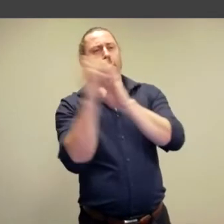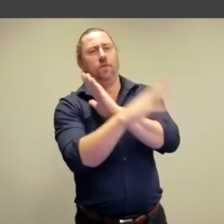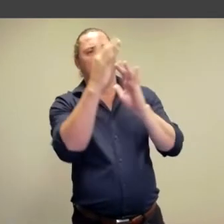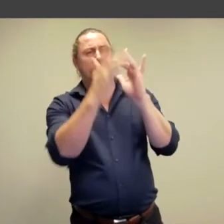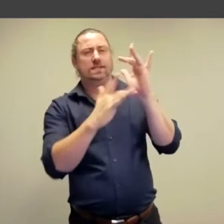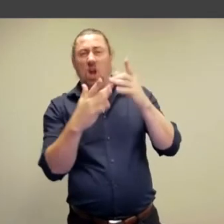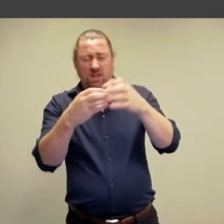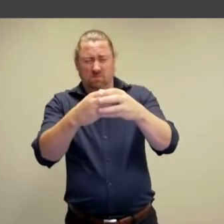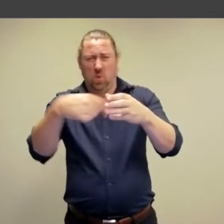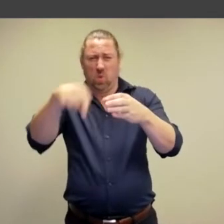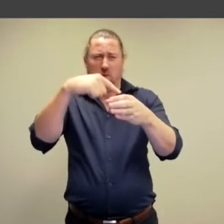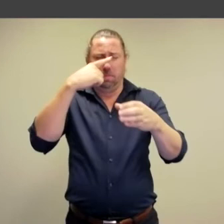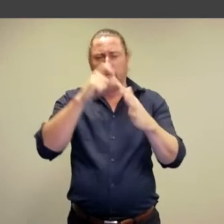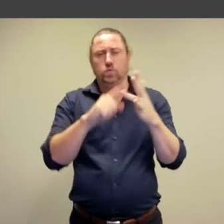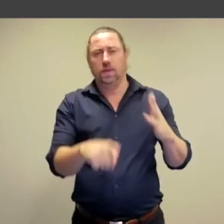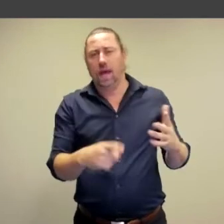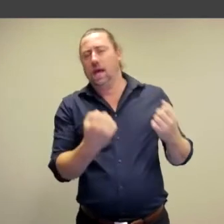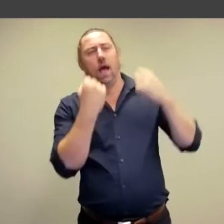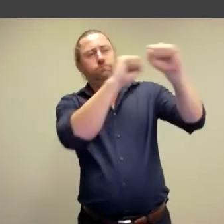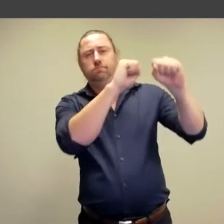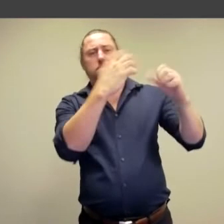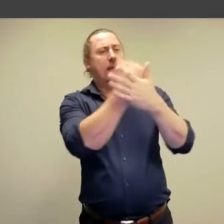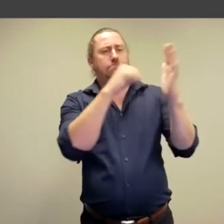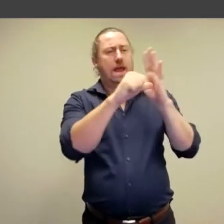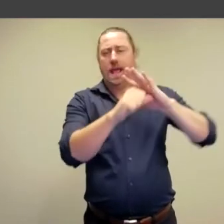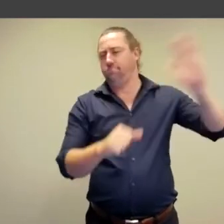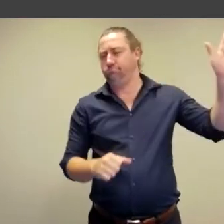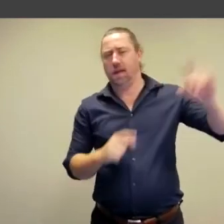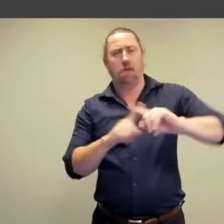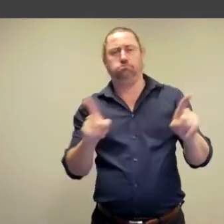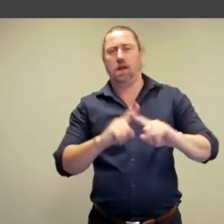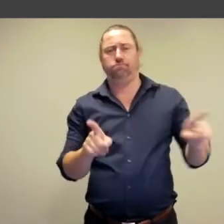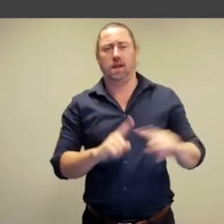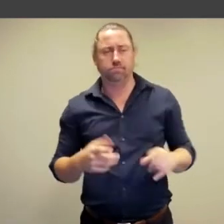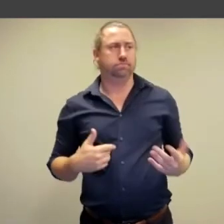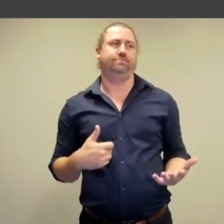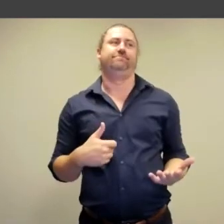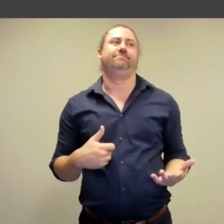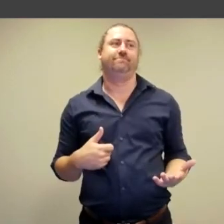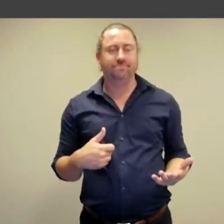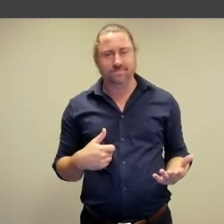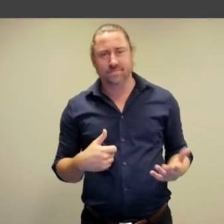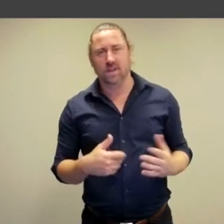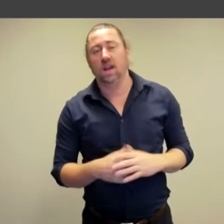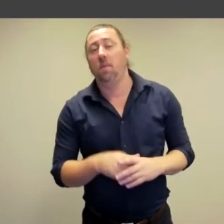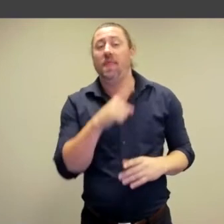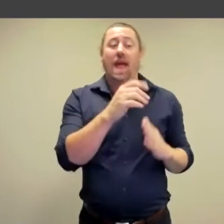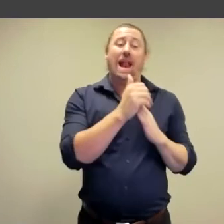and to prevent them from making money. So this is part of much larger